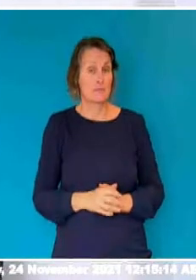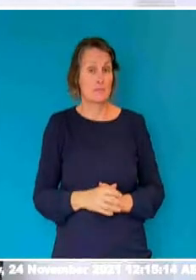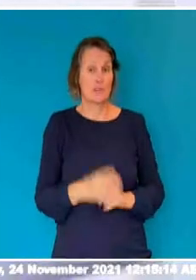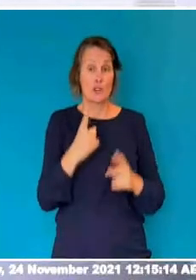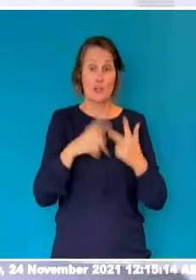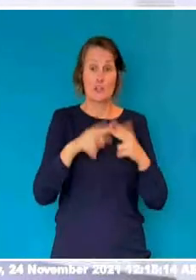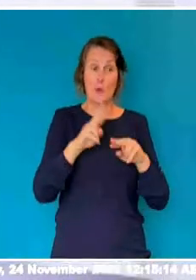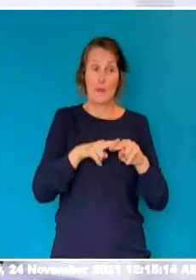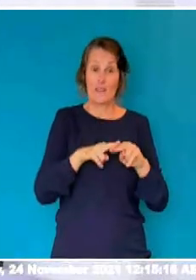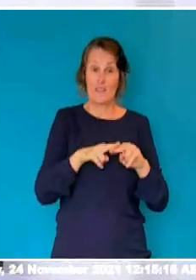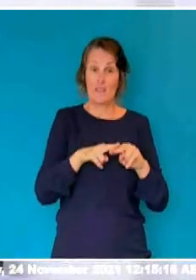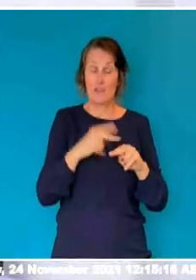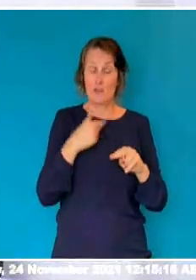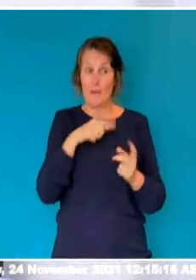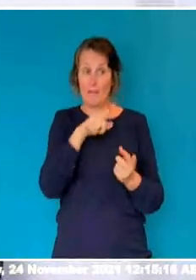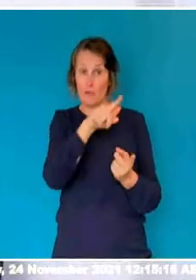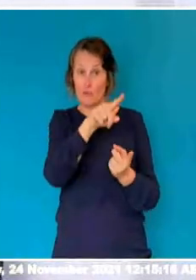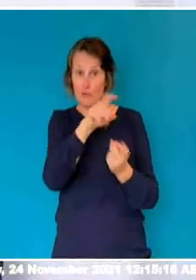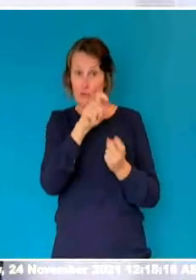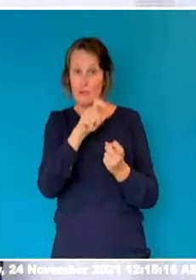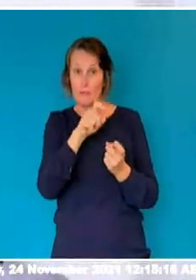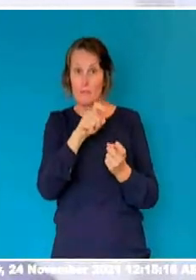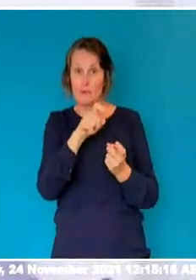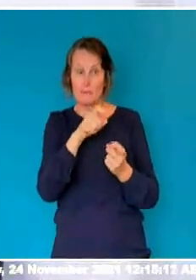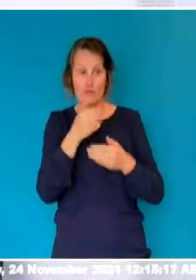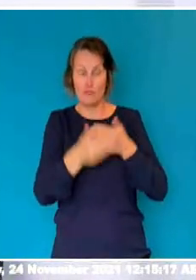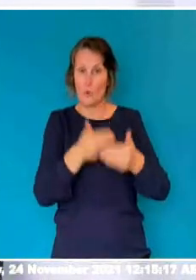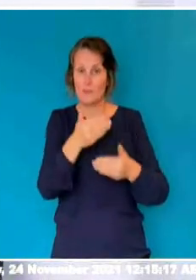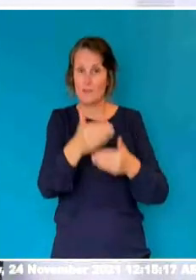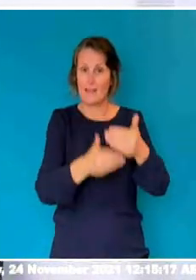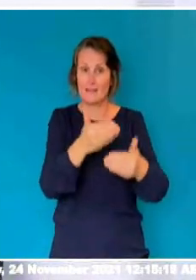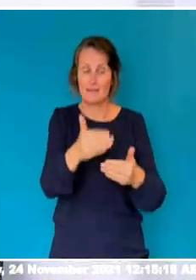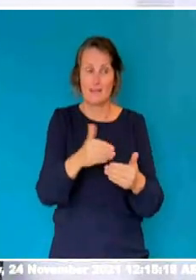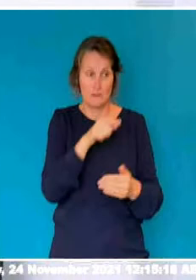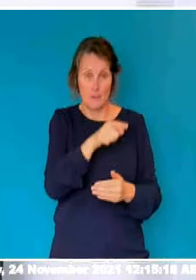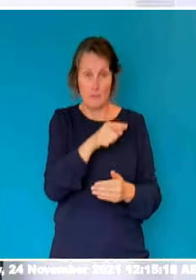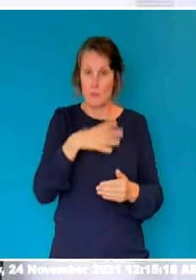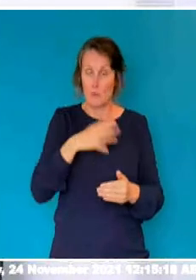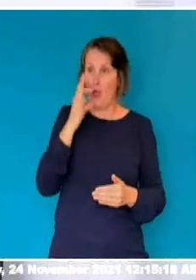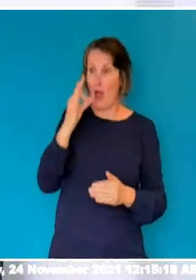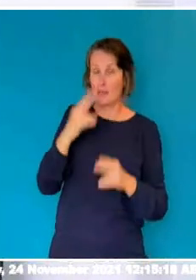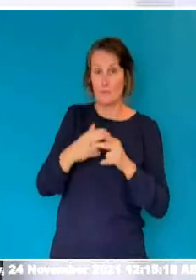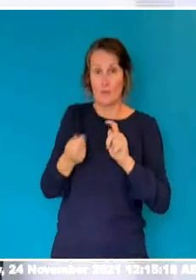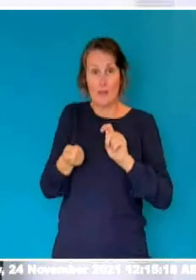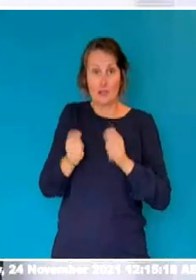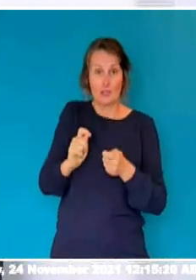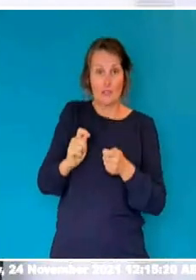recruitment process map you've provided to us, or the in employment process that you've